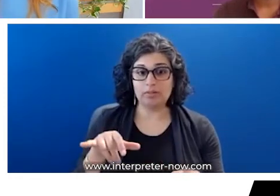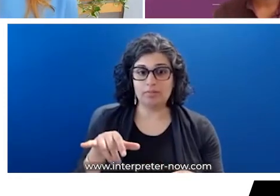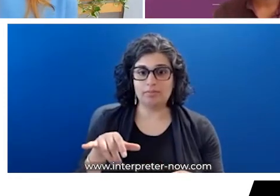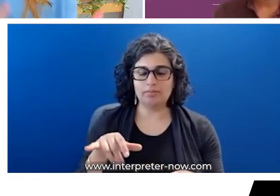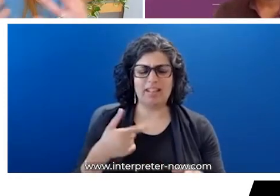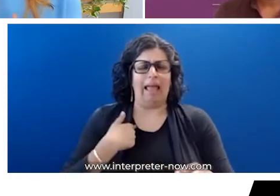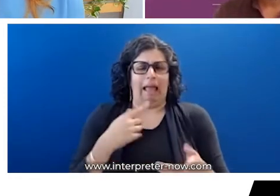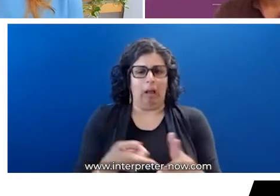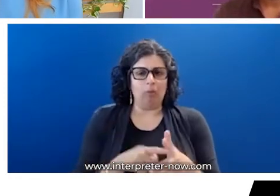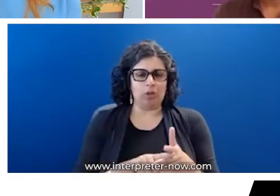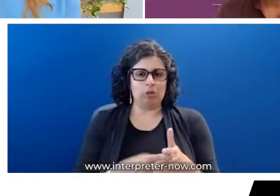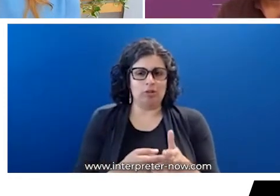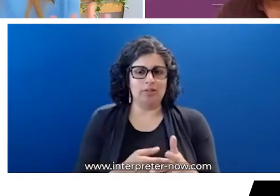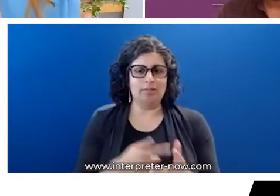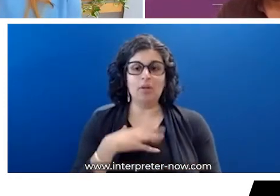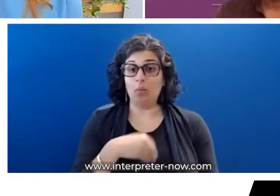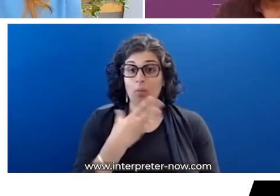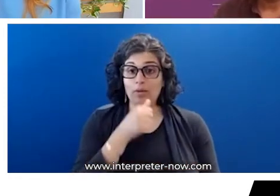Yeah, I'm a White woman. You all know this.